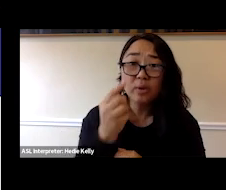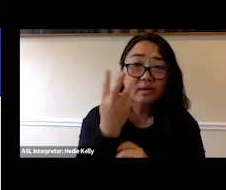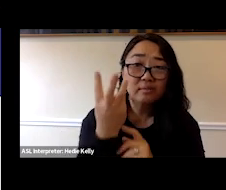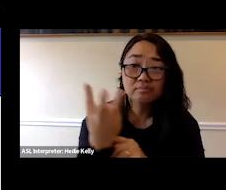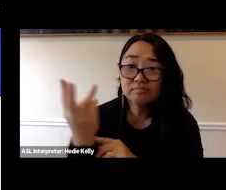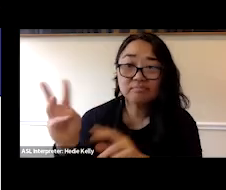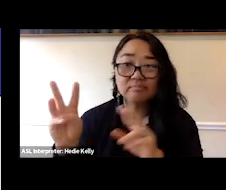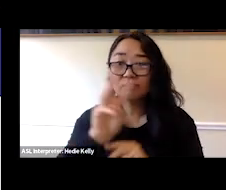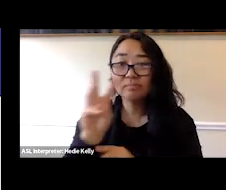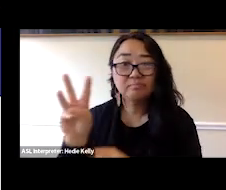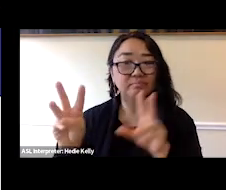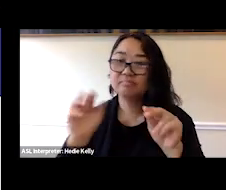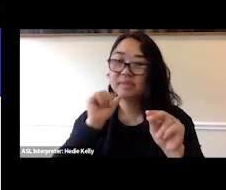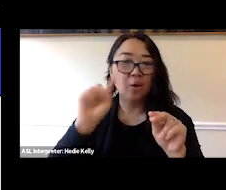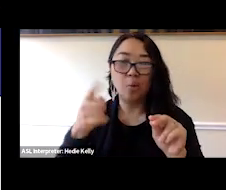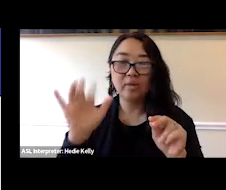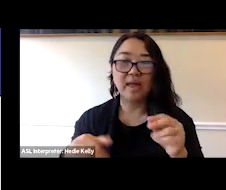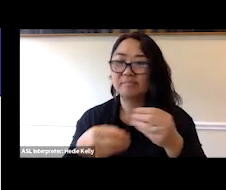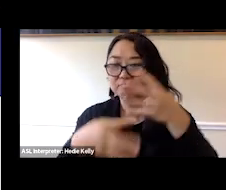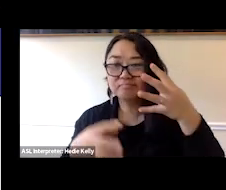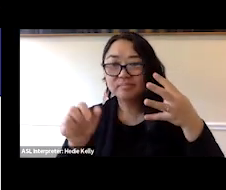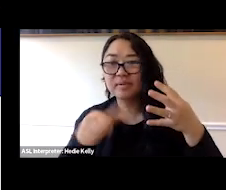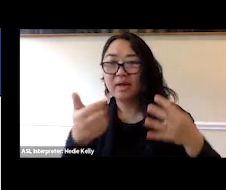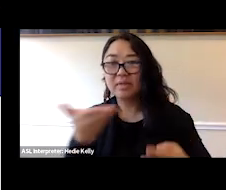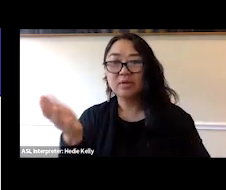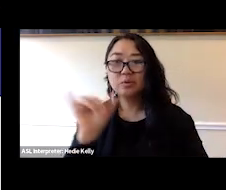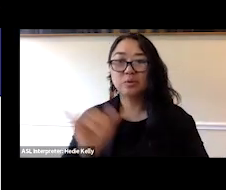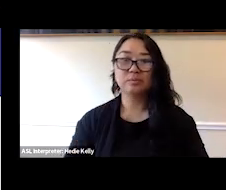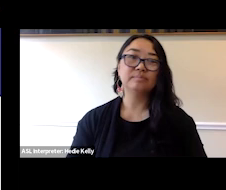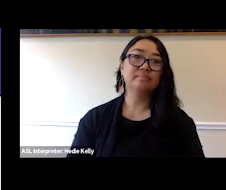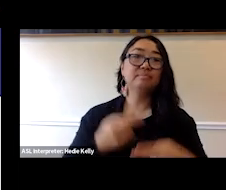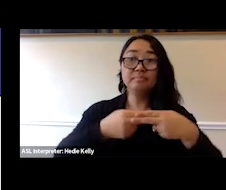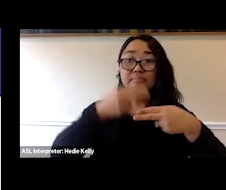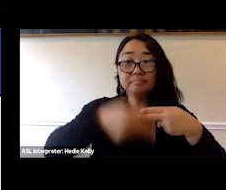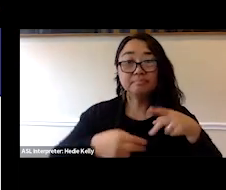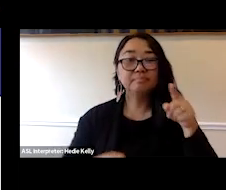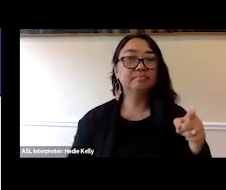So I want to take a moment to talk a bit more deeply about PDF accessibility.